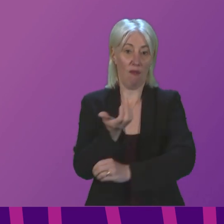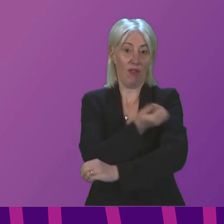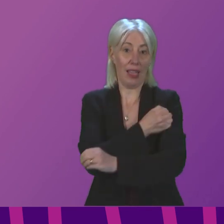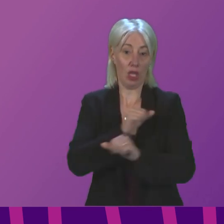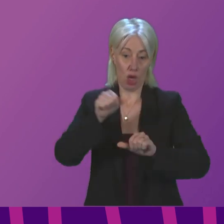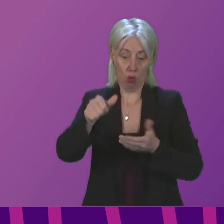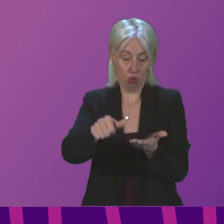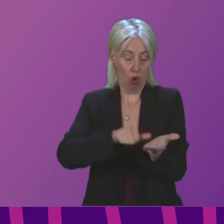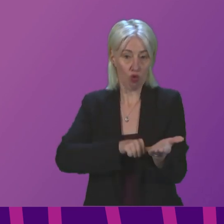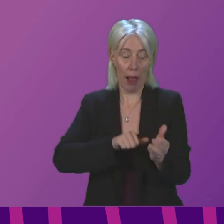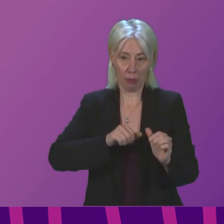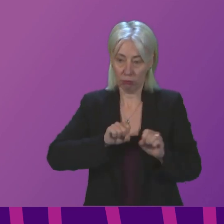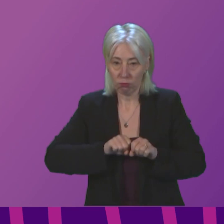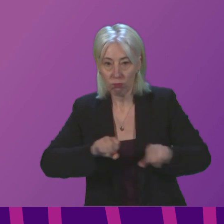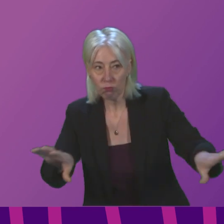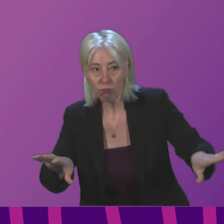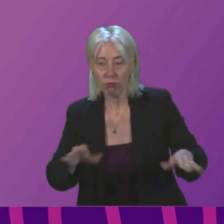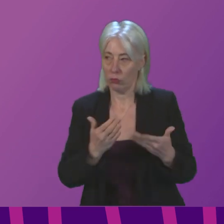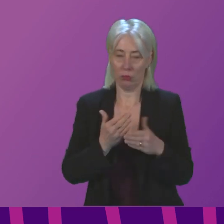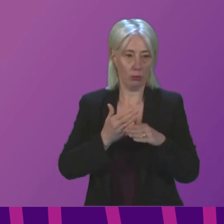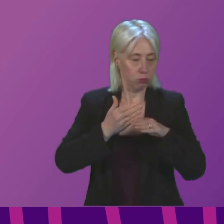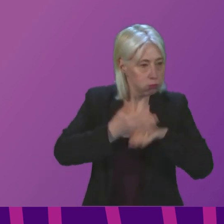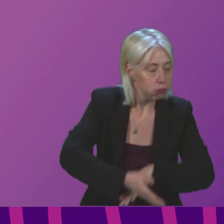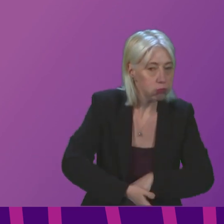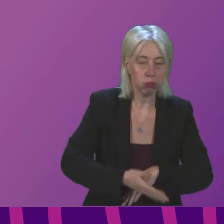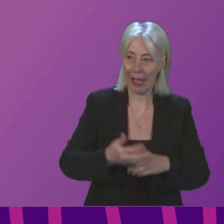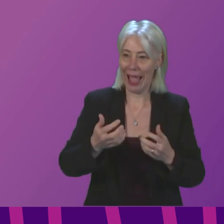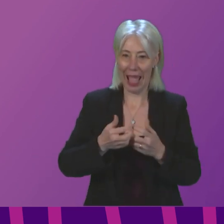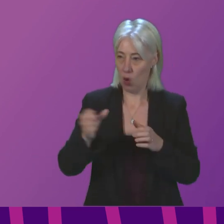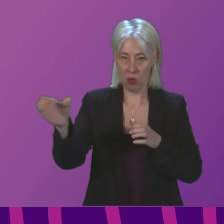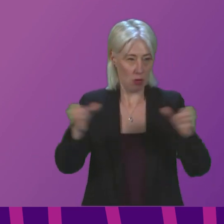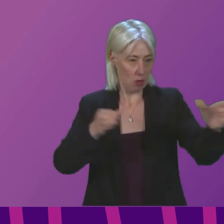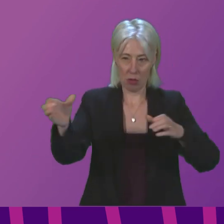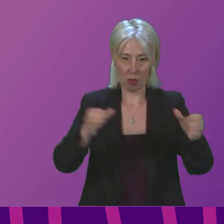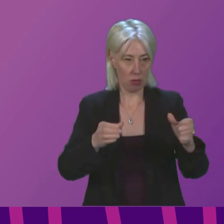out how we get the capacity that we need and where the capacity should be, and I thank